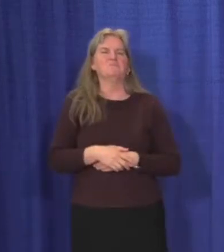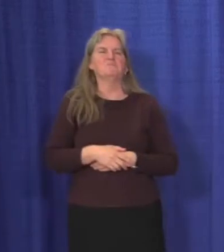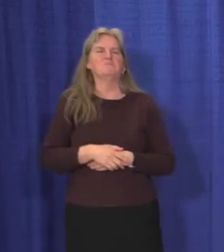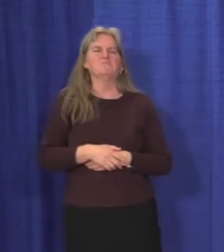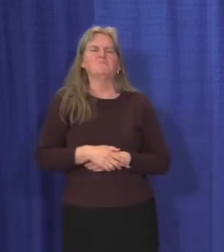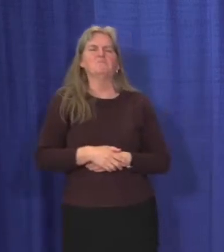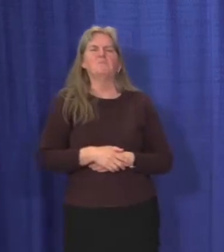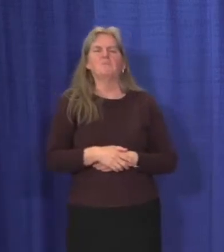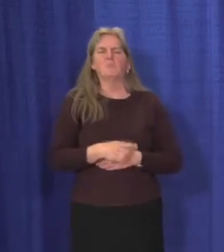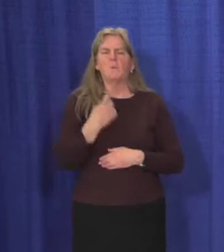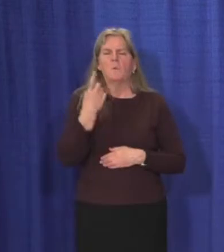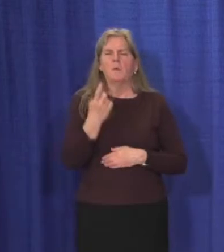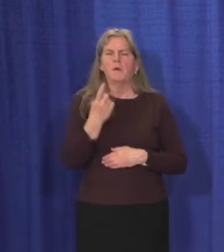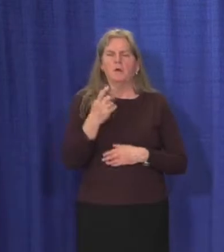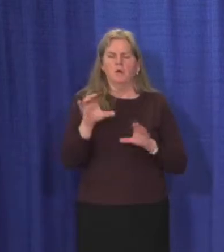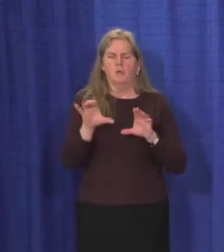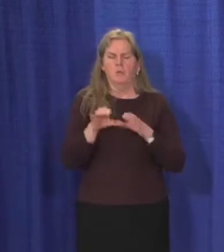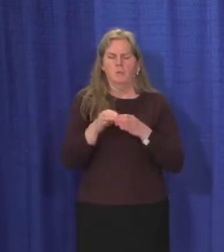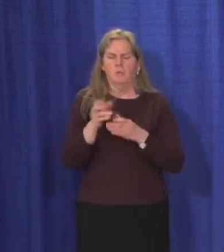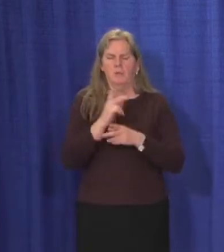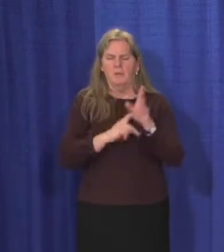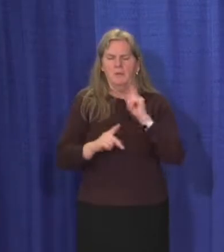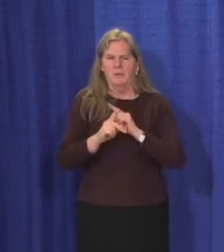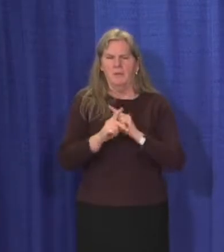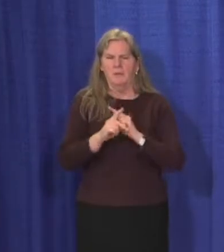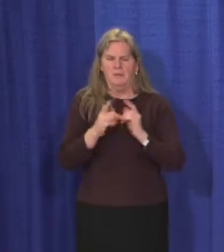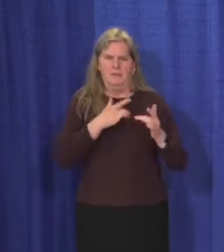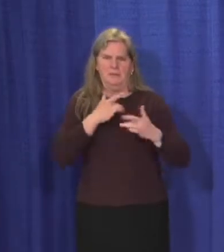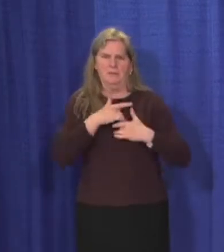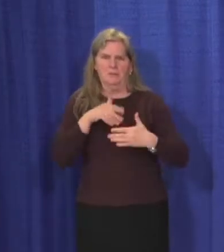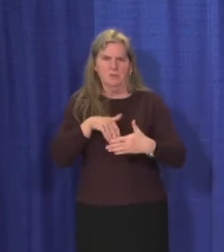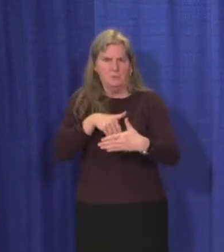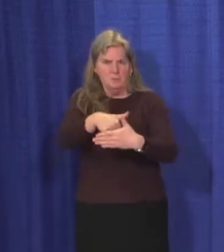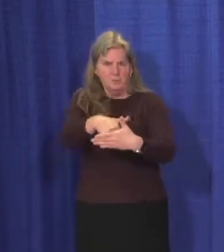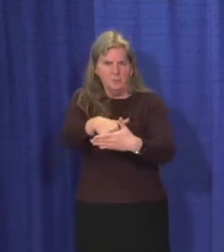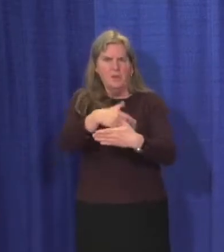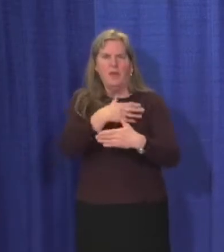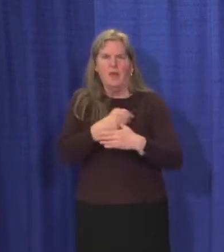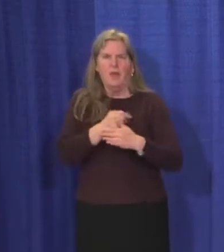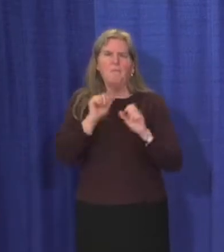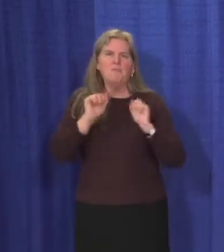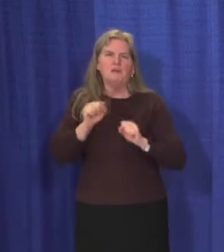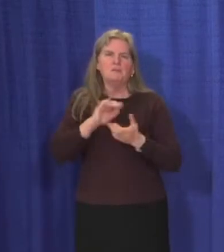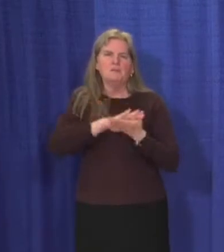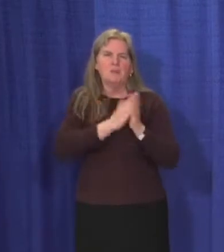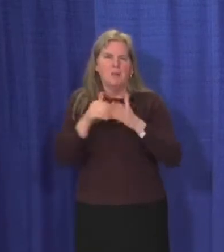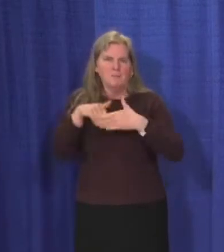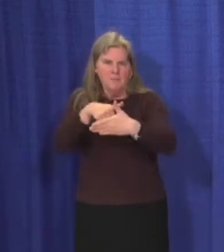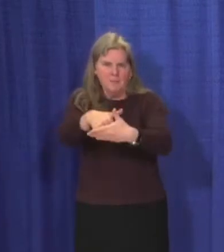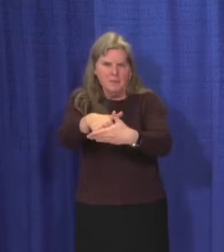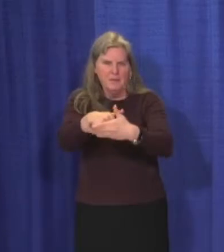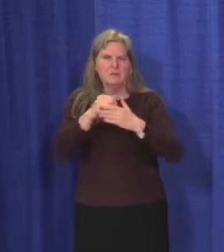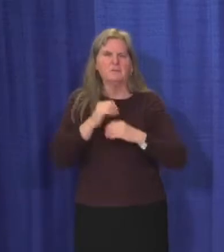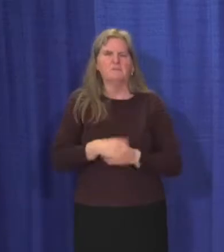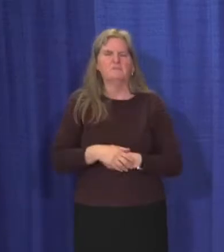One group I'd like to return to consider is those who are concerned about fertility and pregnancy.